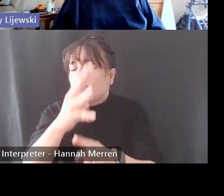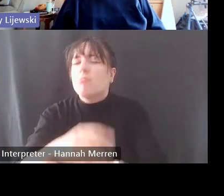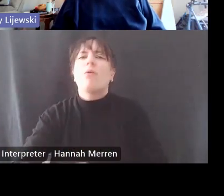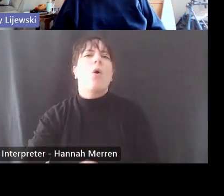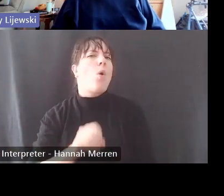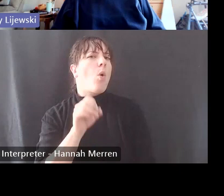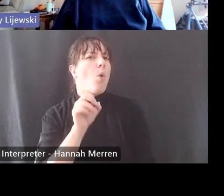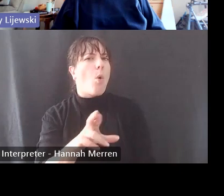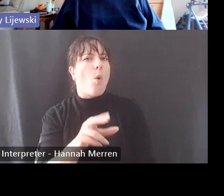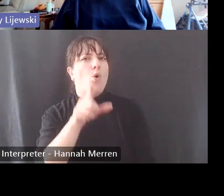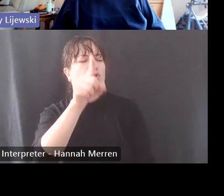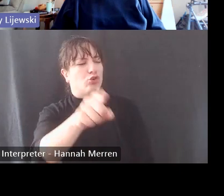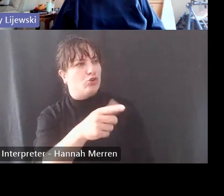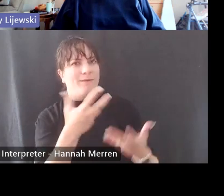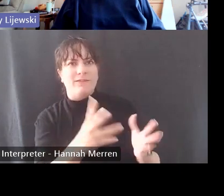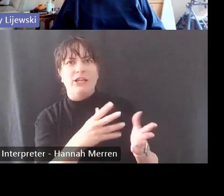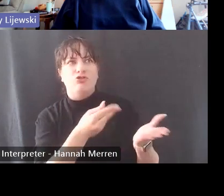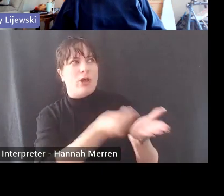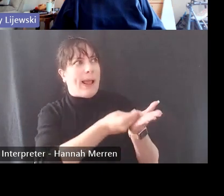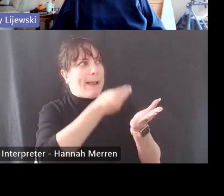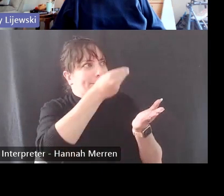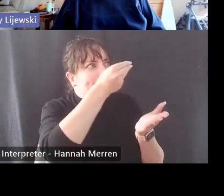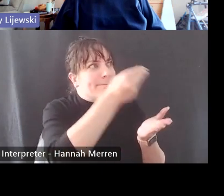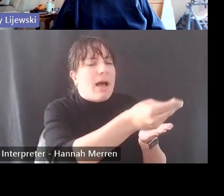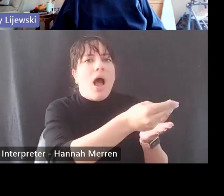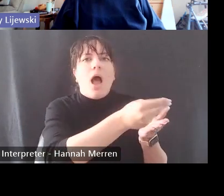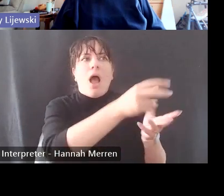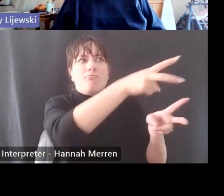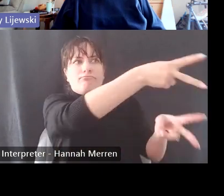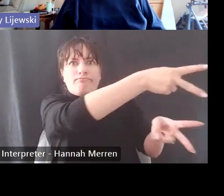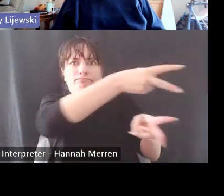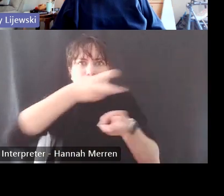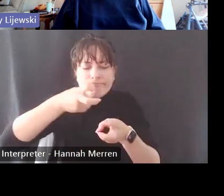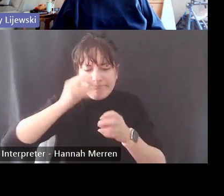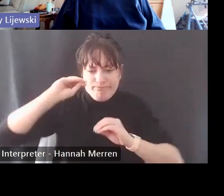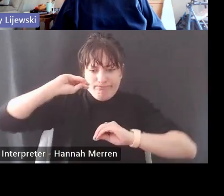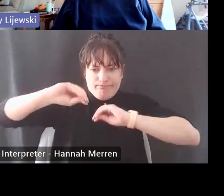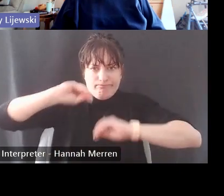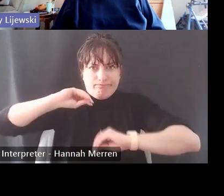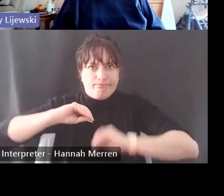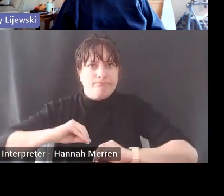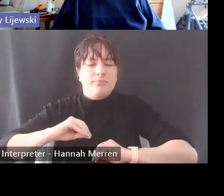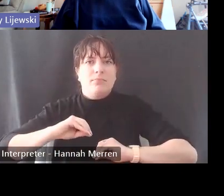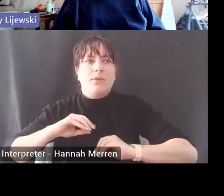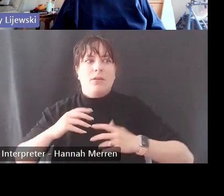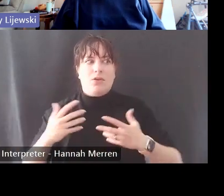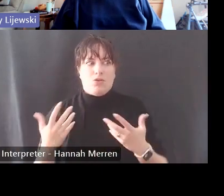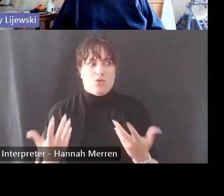And if the latter, then that means that to make maps accessible, even